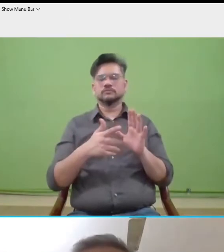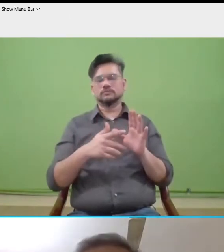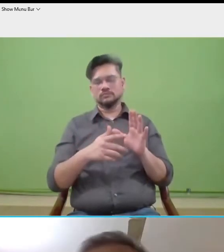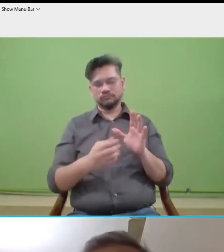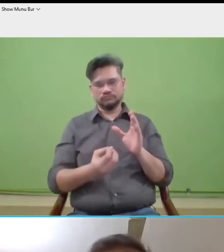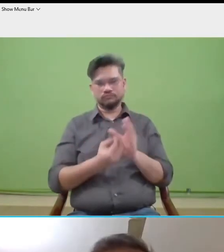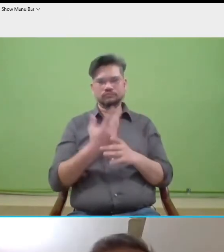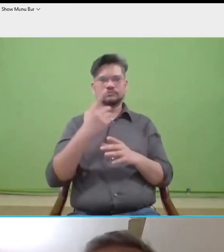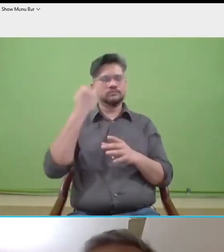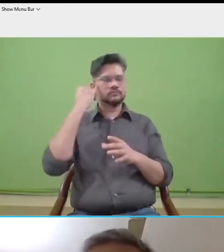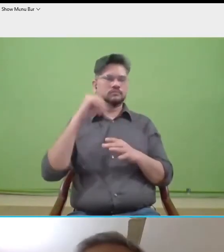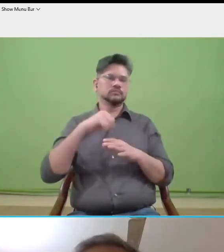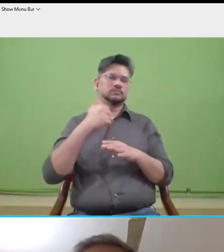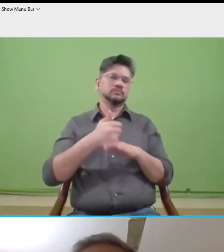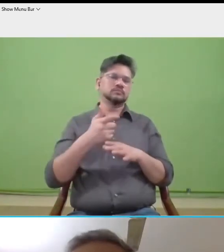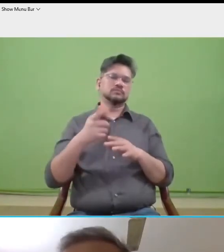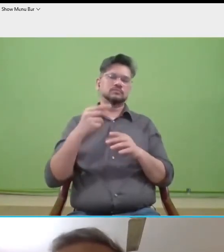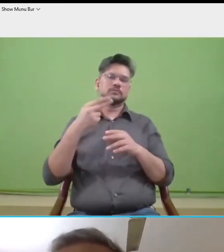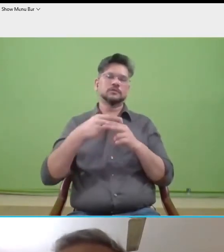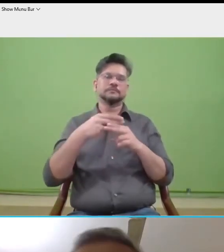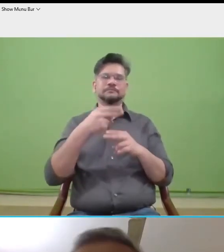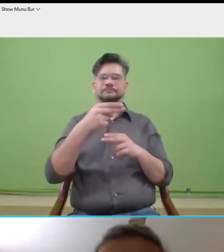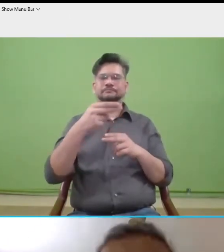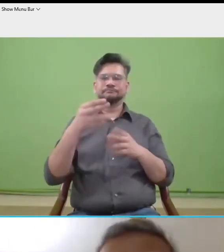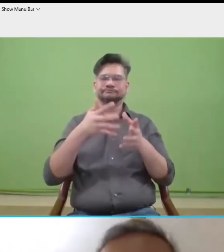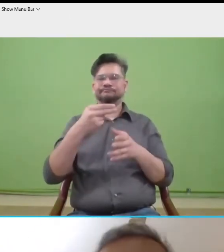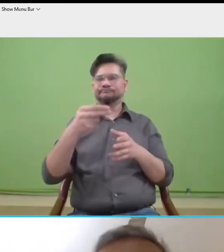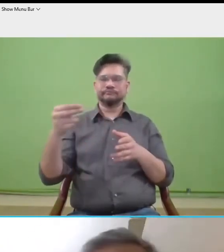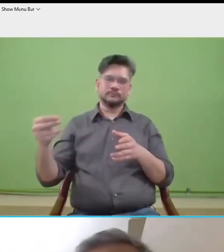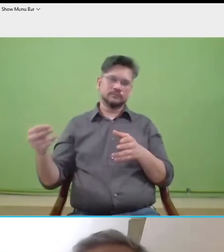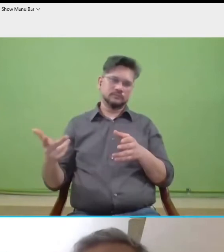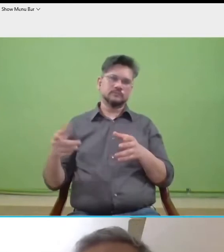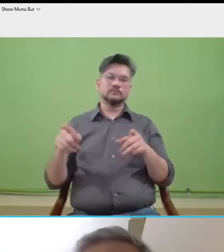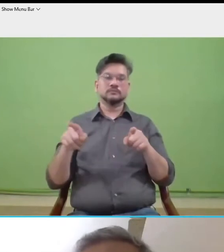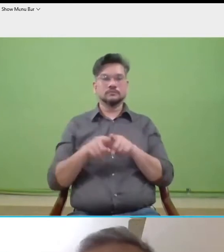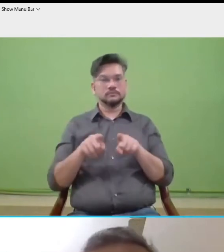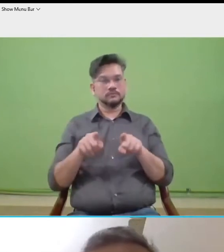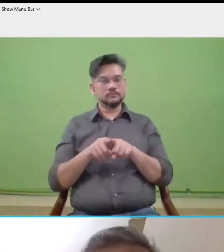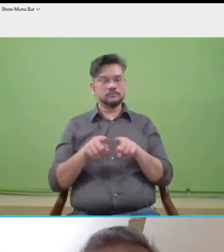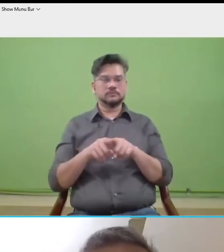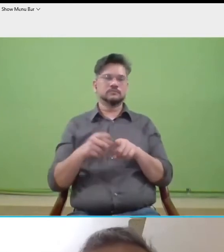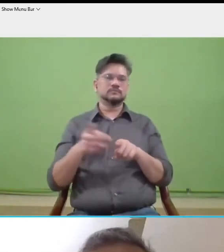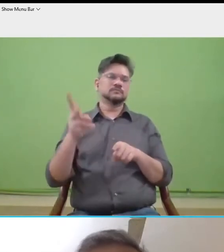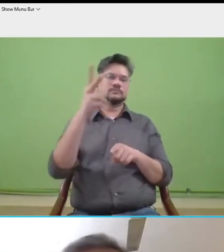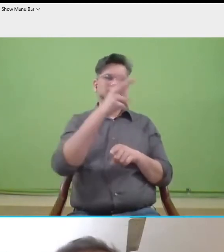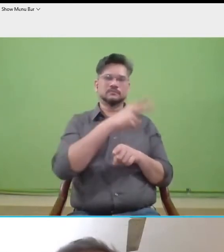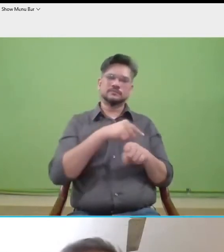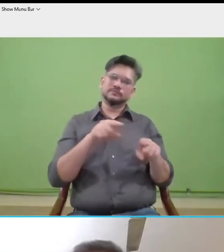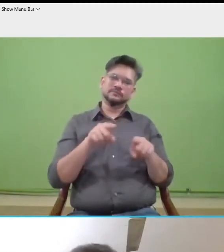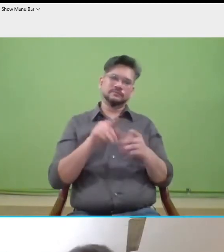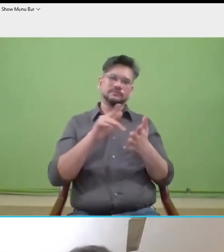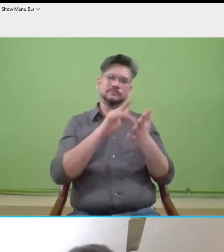and that has been the that has been the case with other varieties as well it is not that oh Hindi is